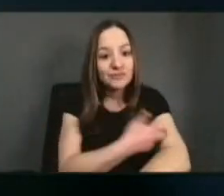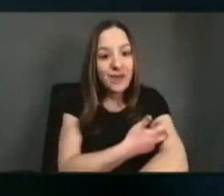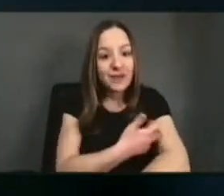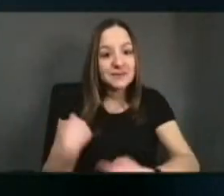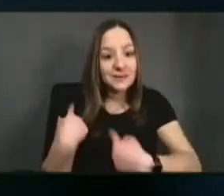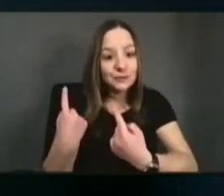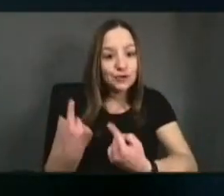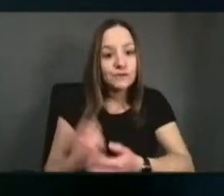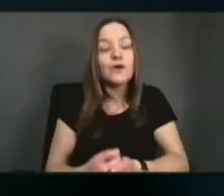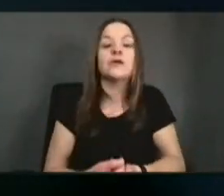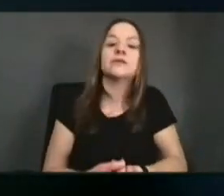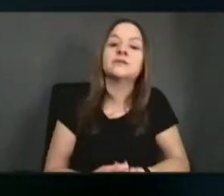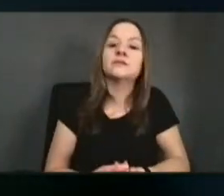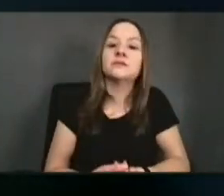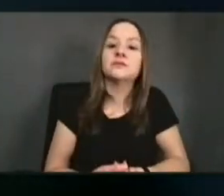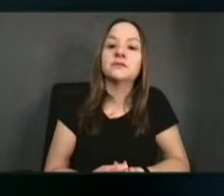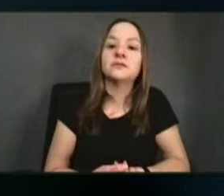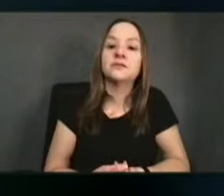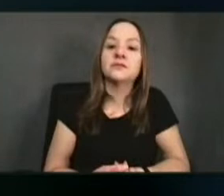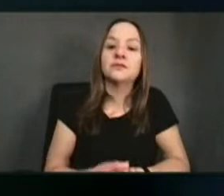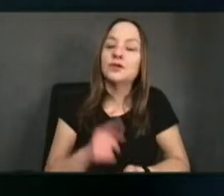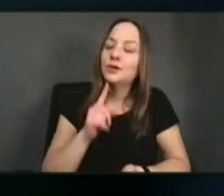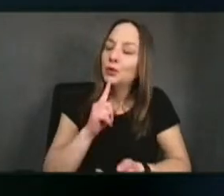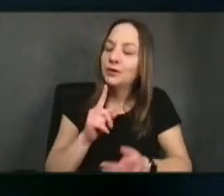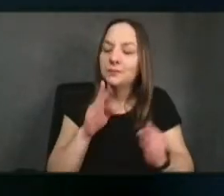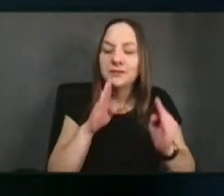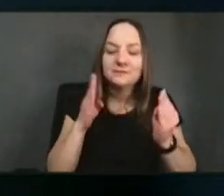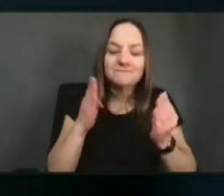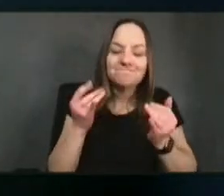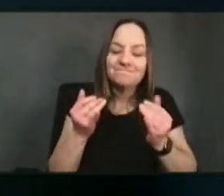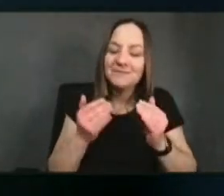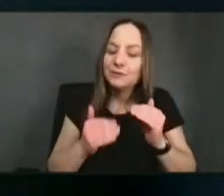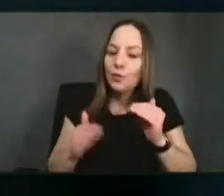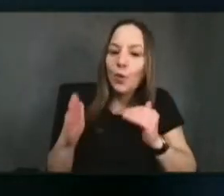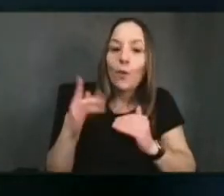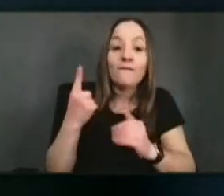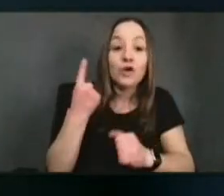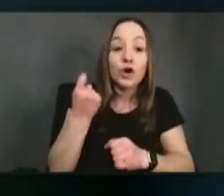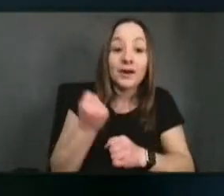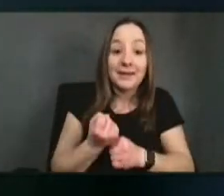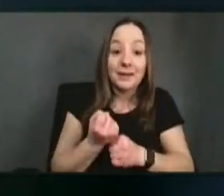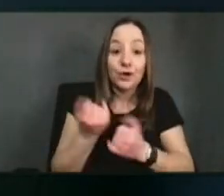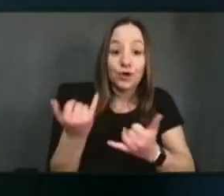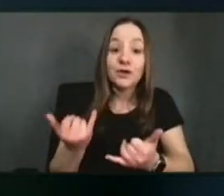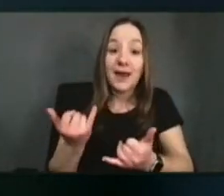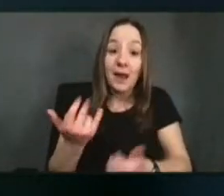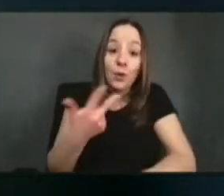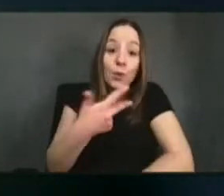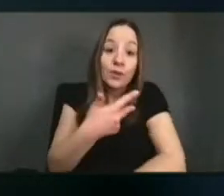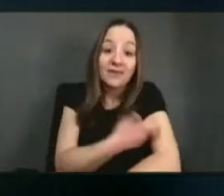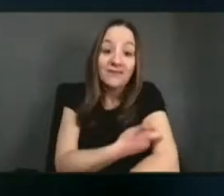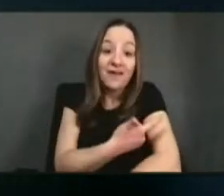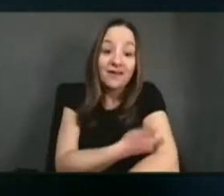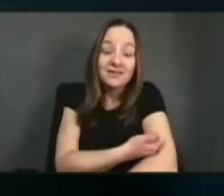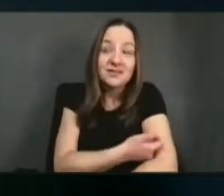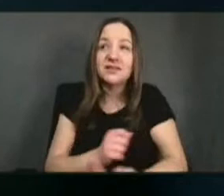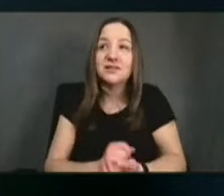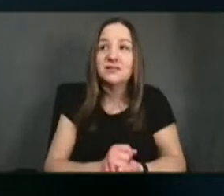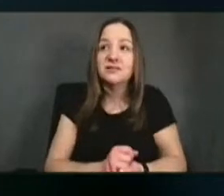to be vaccinated. Um we've been doing this now for more than a